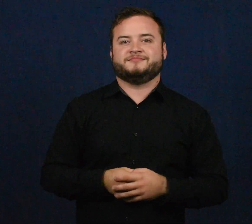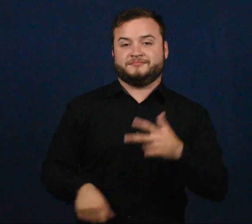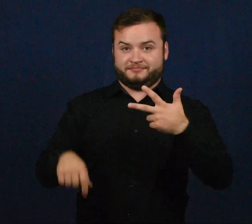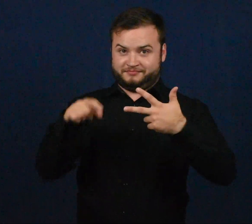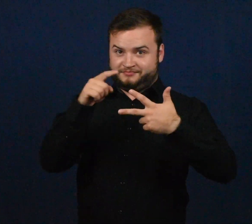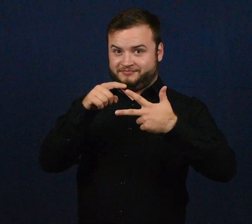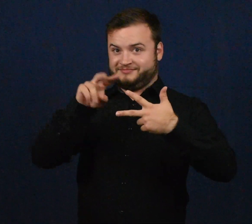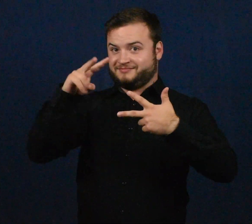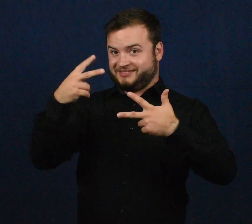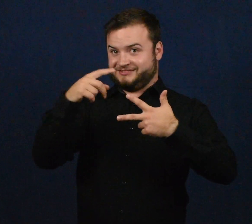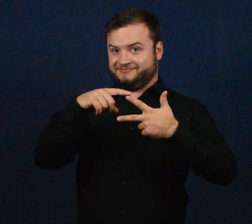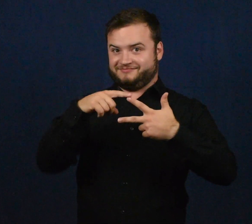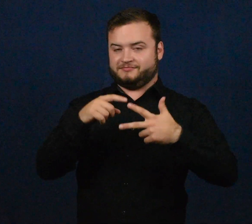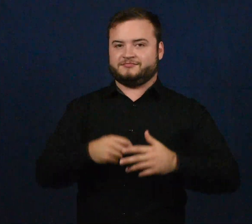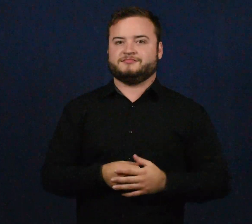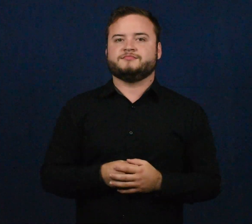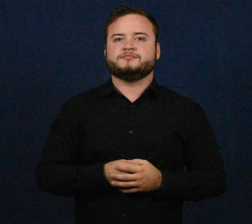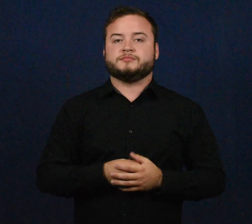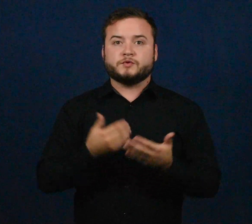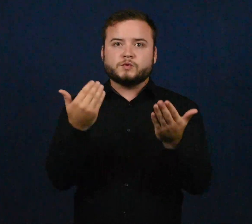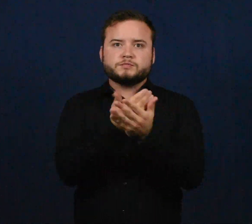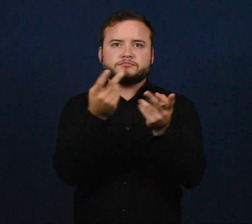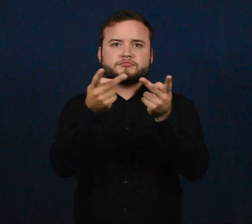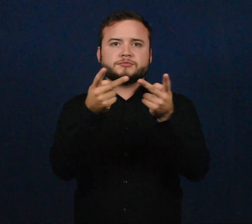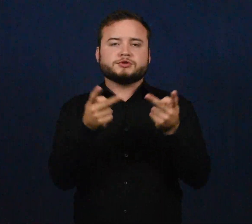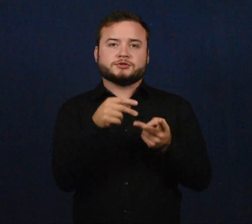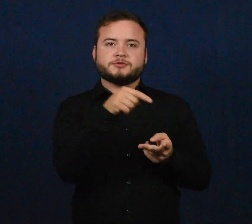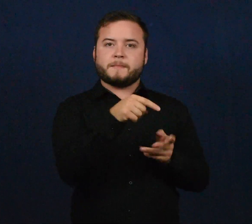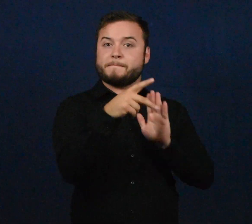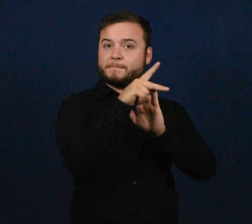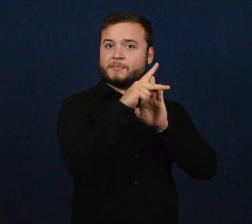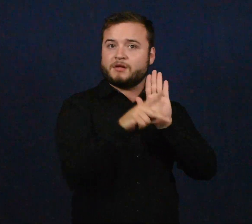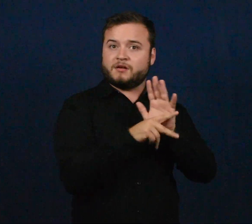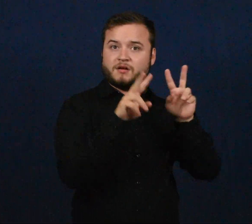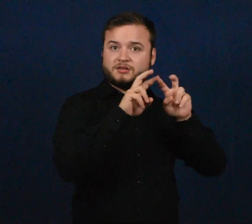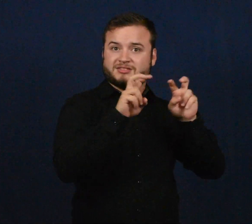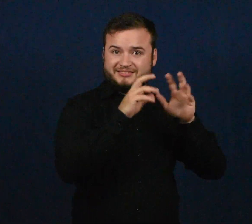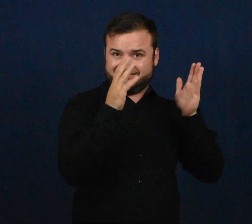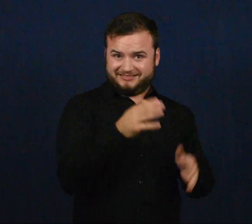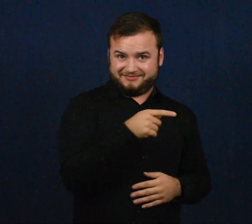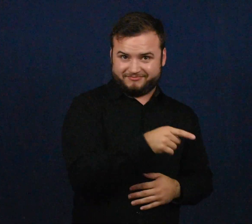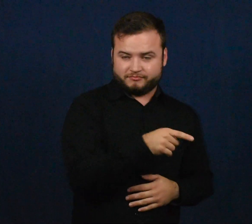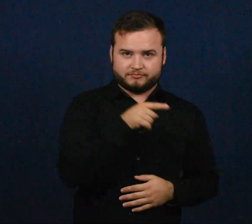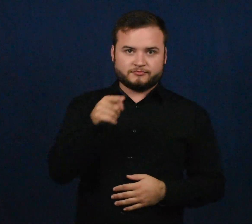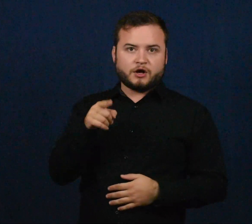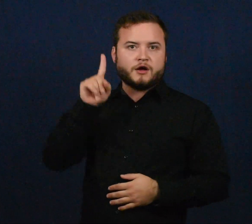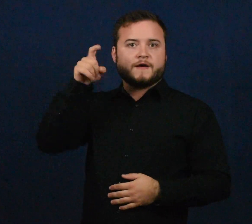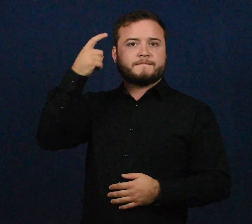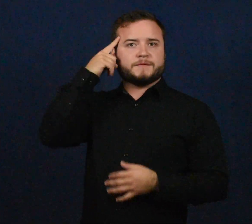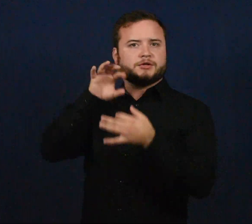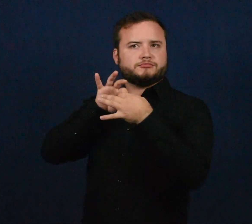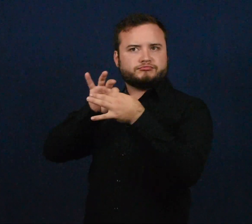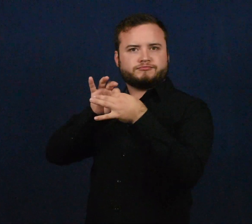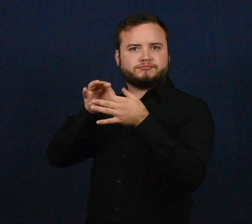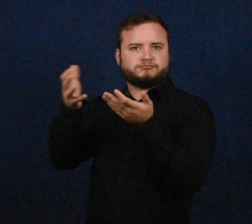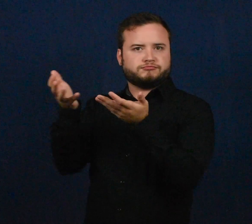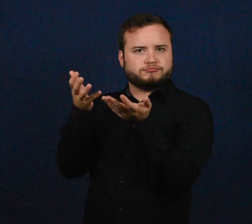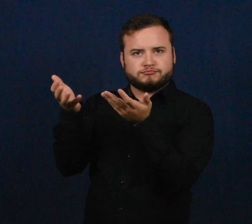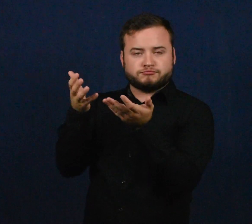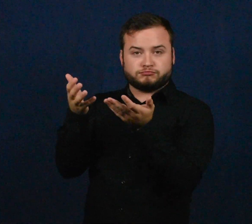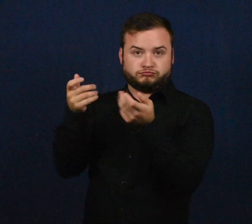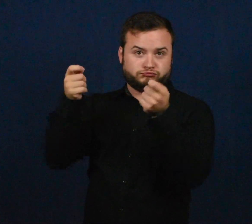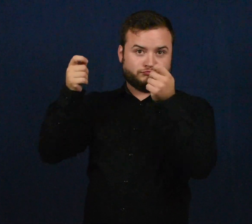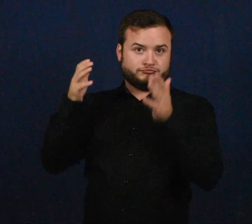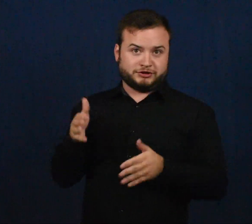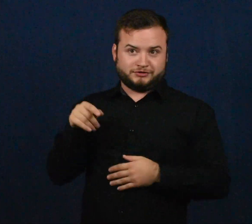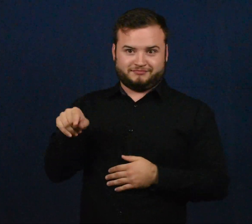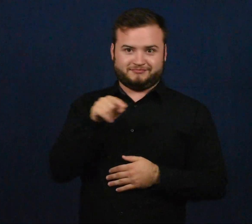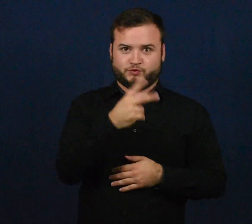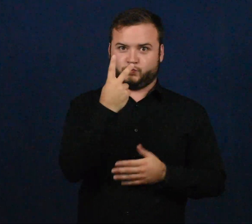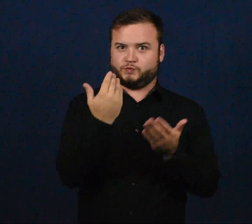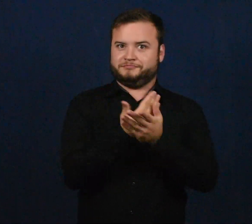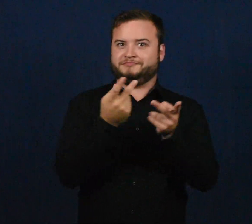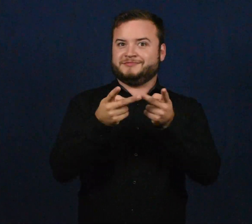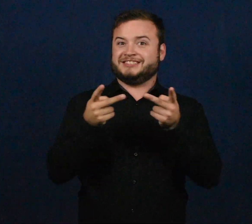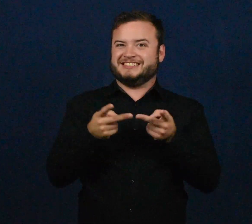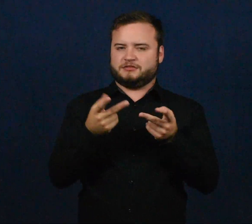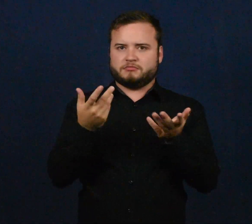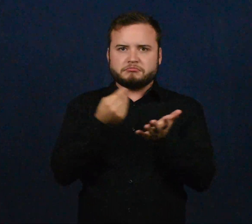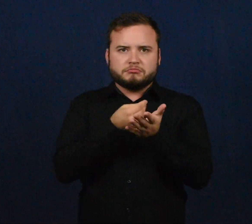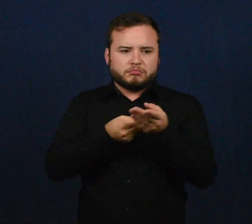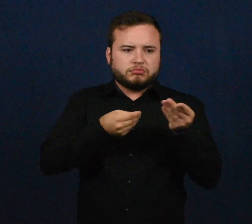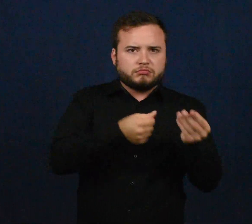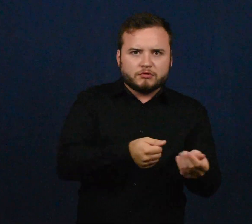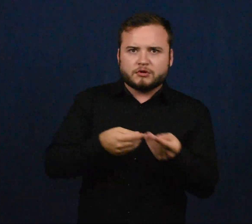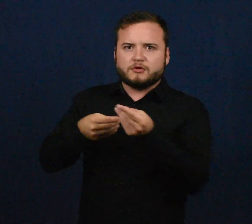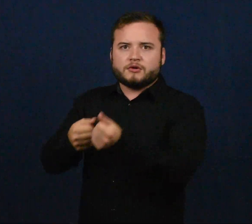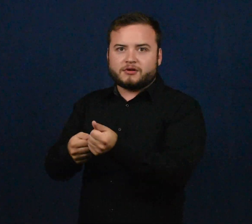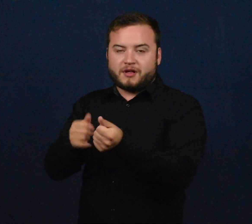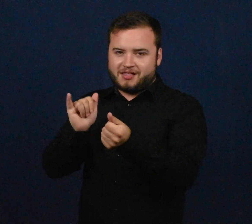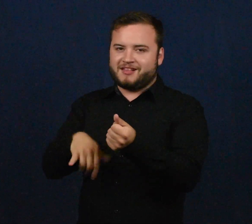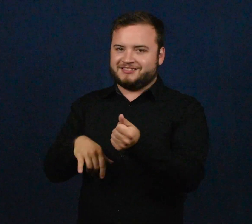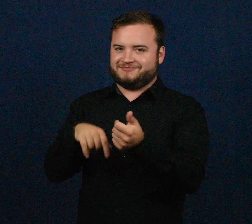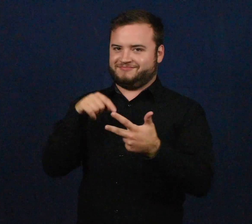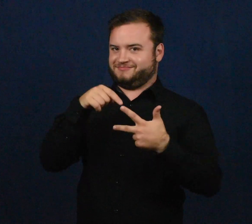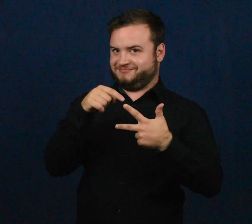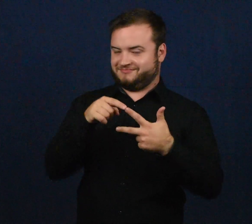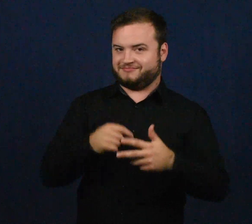To cover the costs of a new policy analyst and a government relations director.